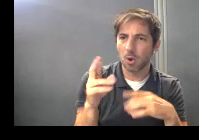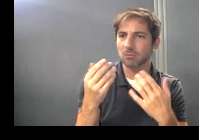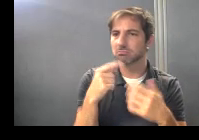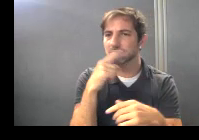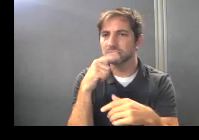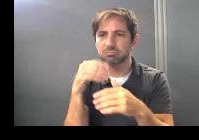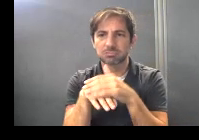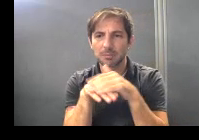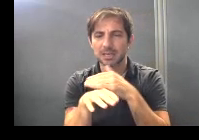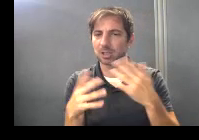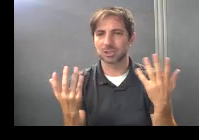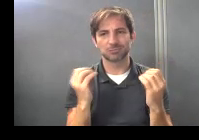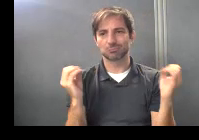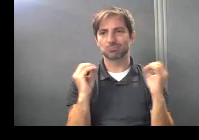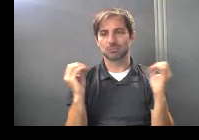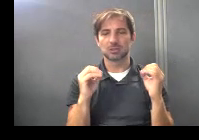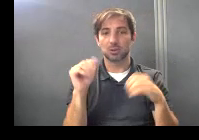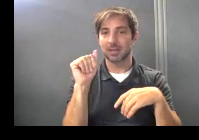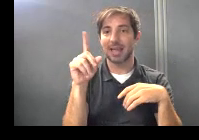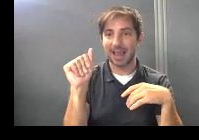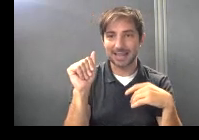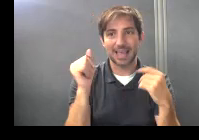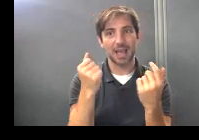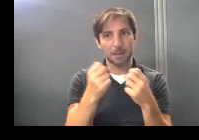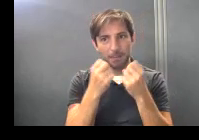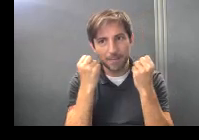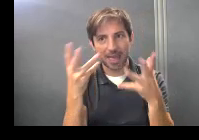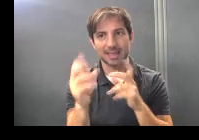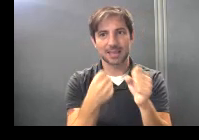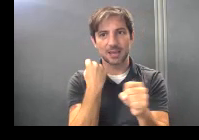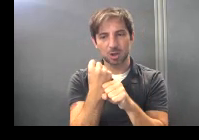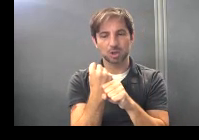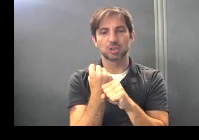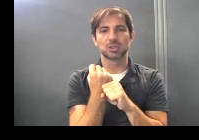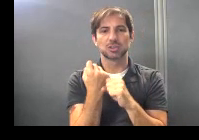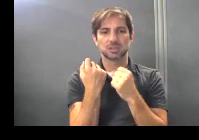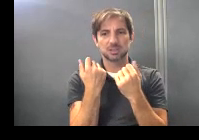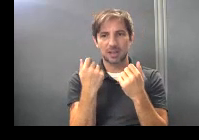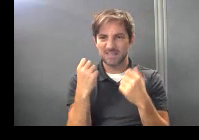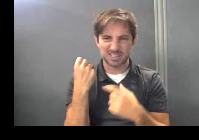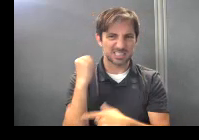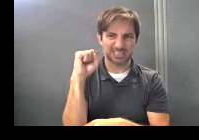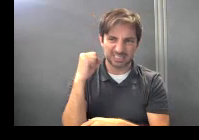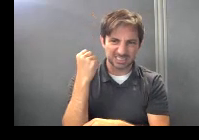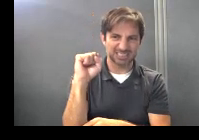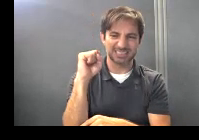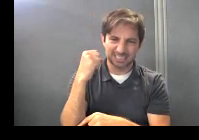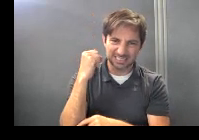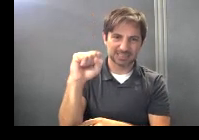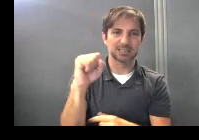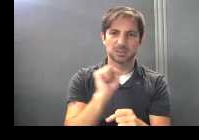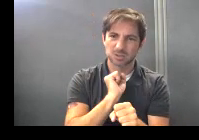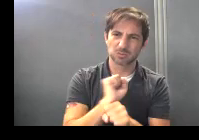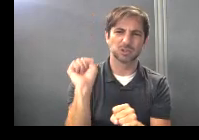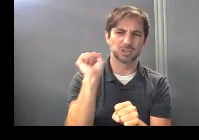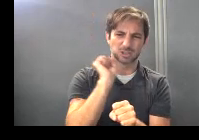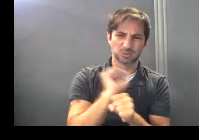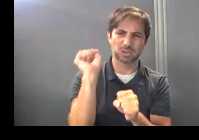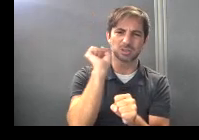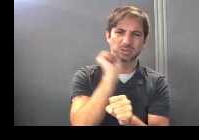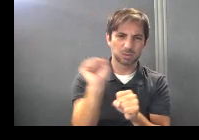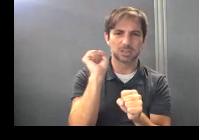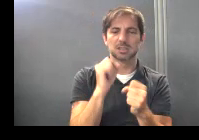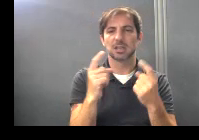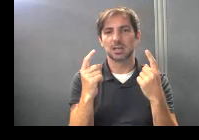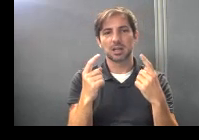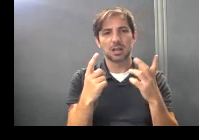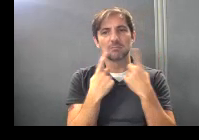THE ADA AFTER YEARS OF ACTIVISM WORKED AND HELPED TO GET TO WORK WITH CONGRESS TO PASS